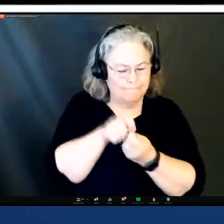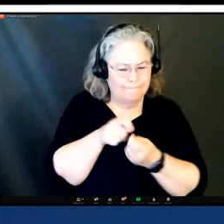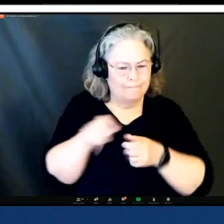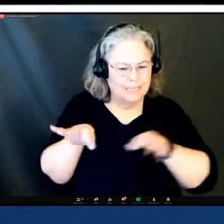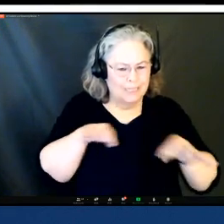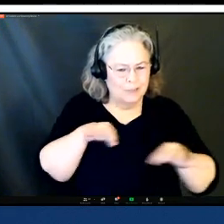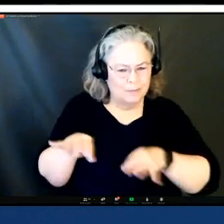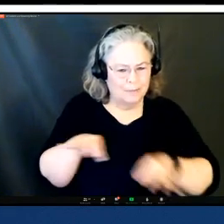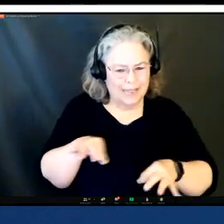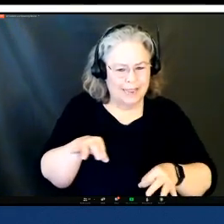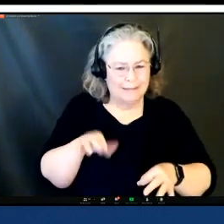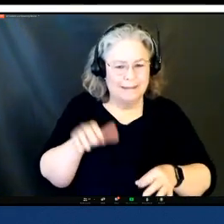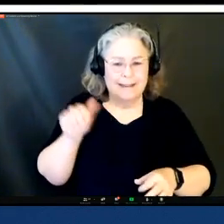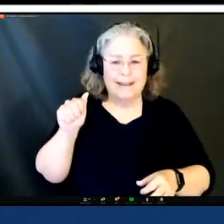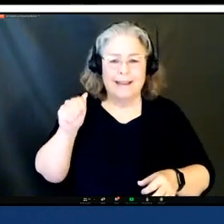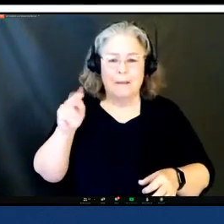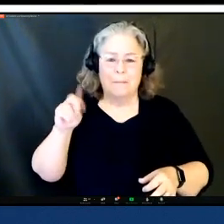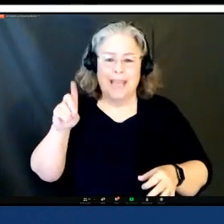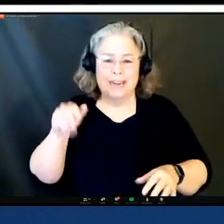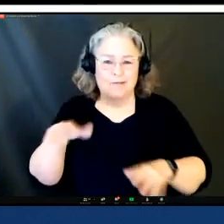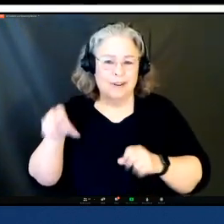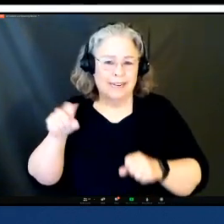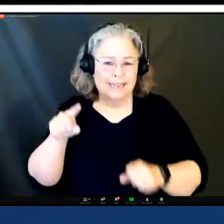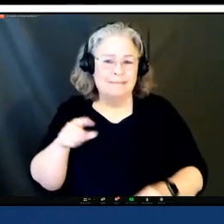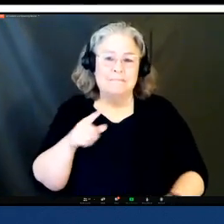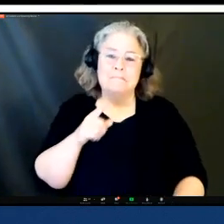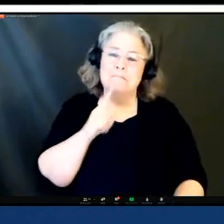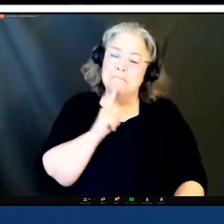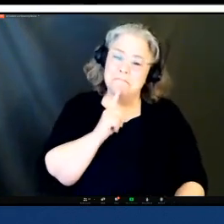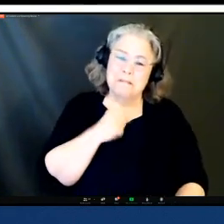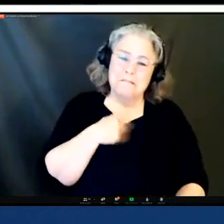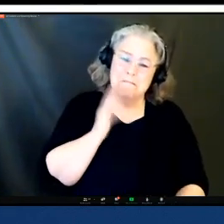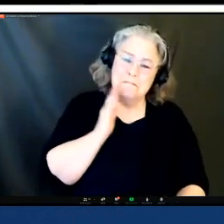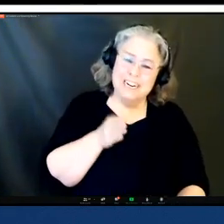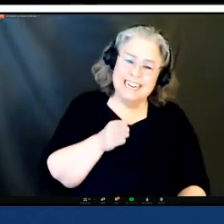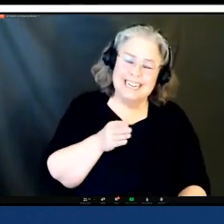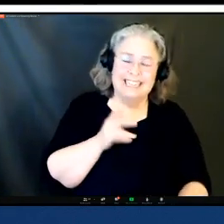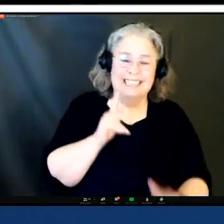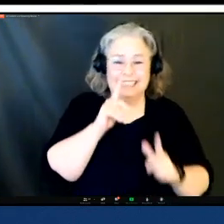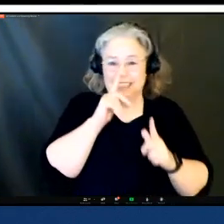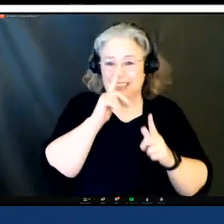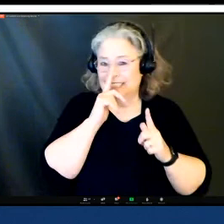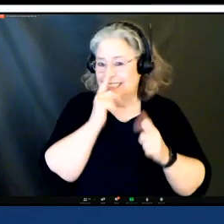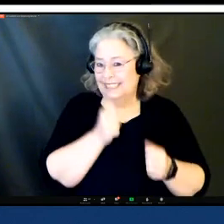from there so well, and actually, in fact, interestingly enough, the correct answer is actually